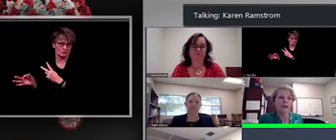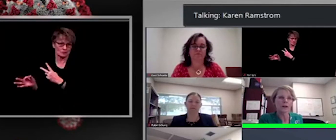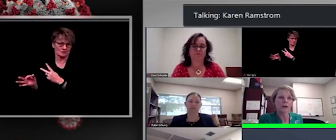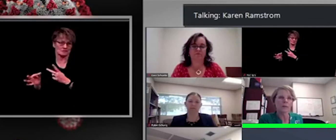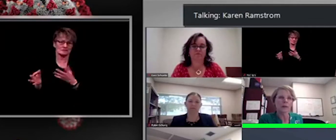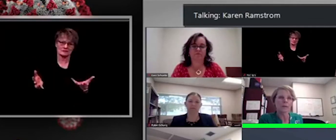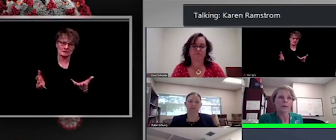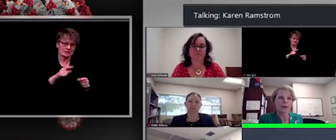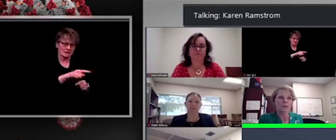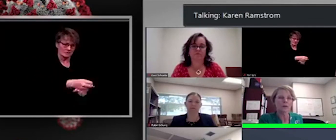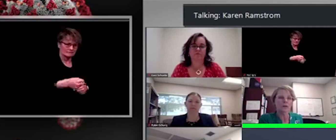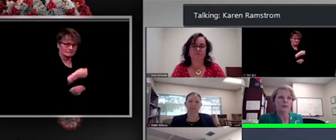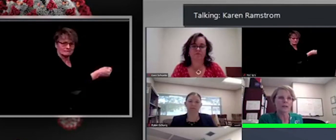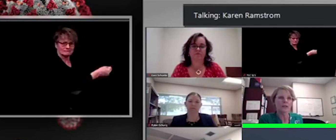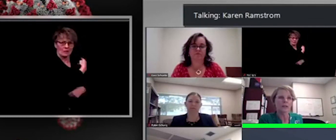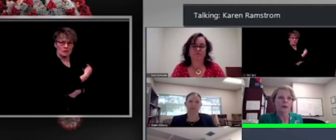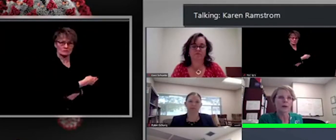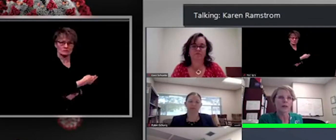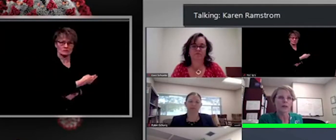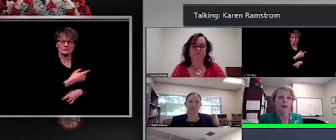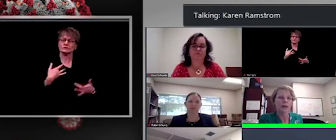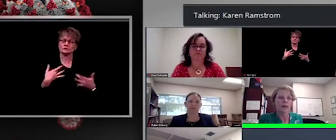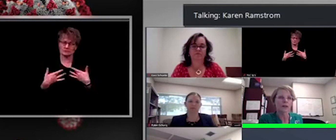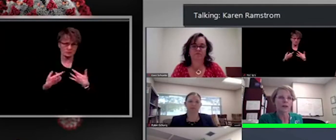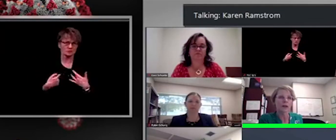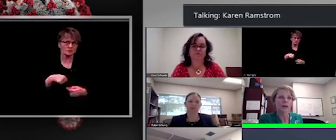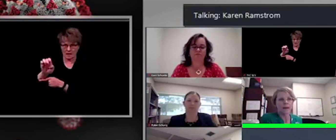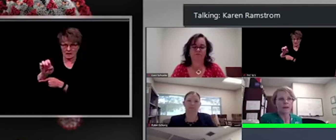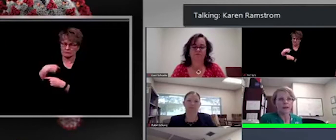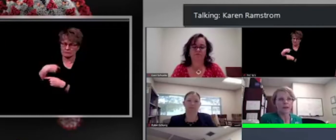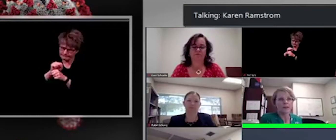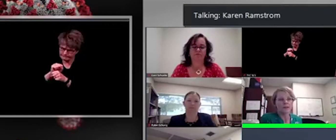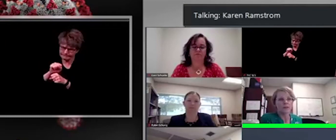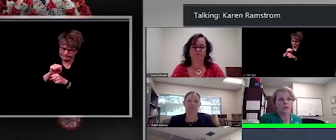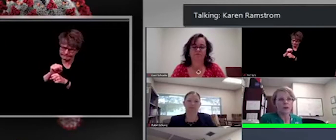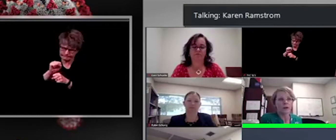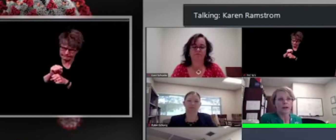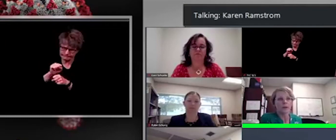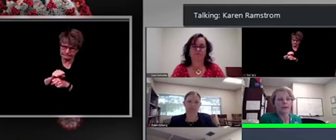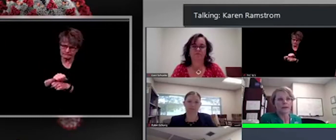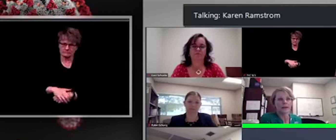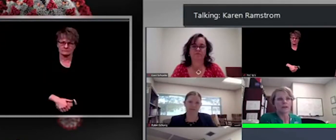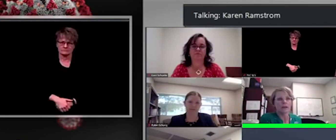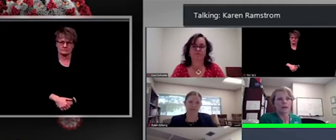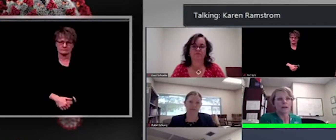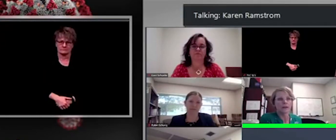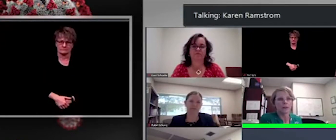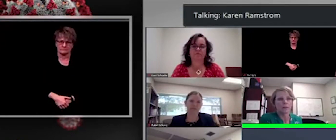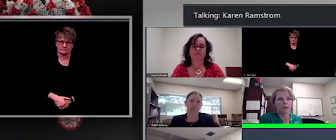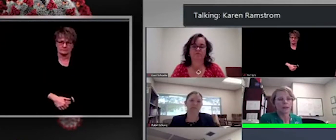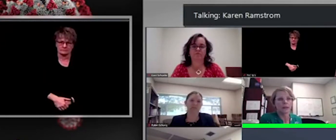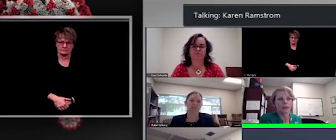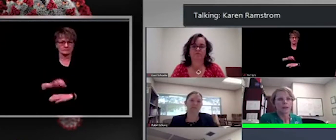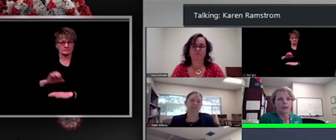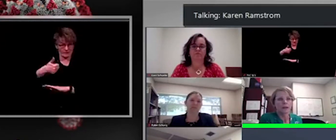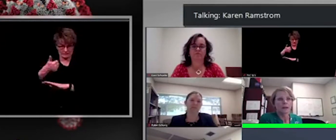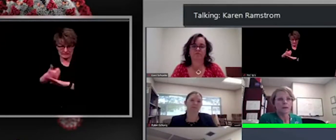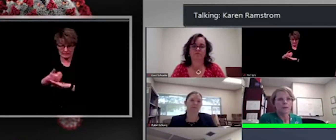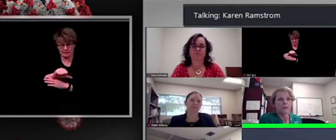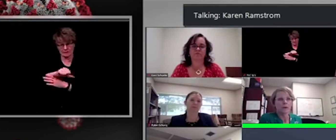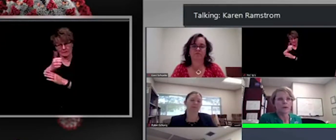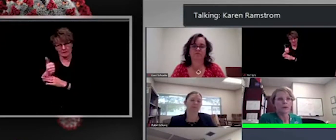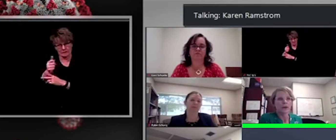but our hospitals are managing. But they have plans for implementing that, if need be. We're